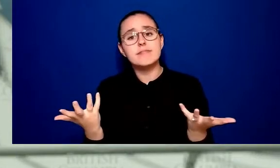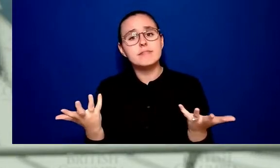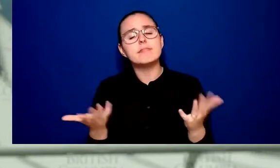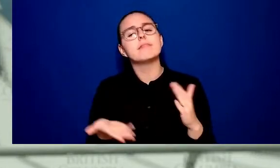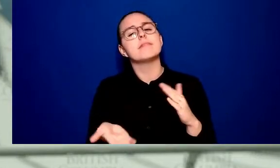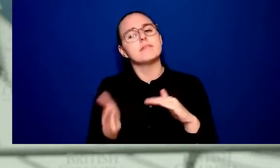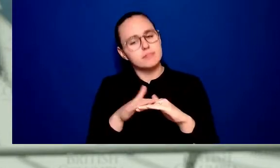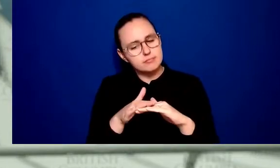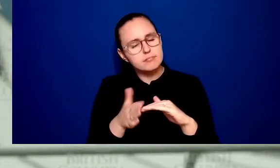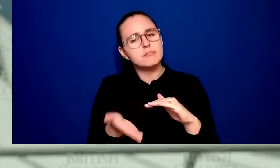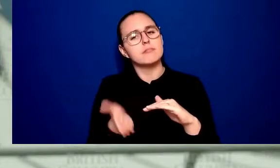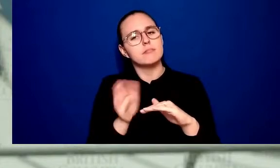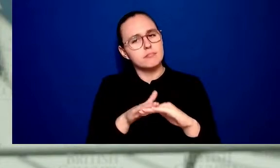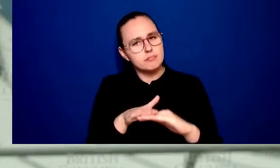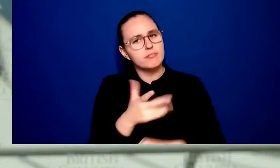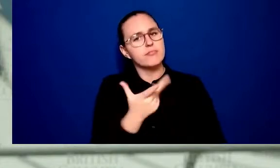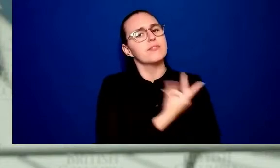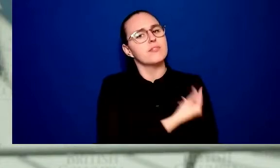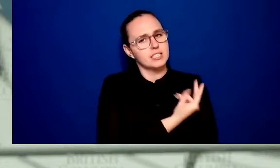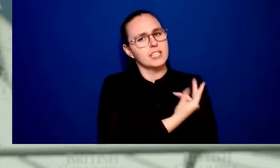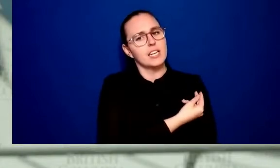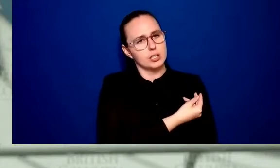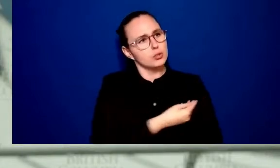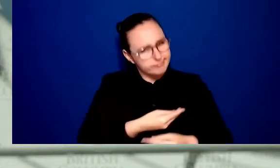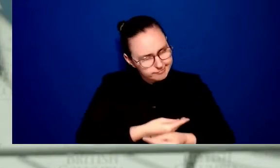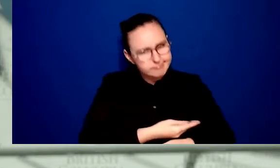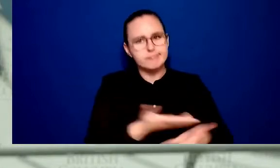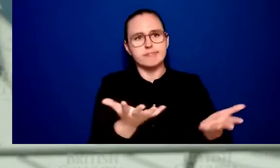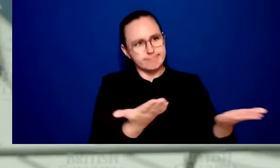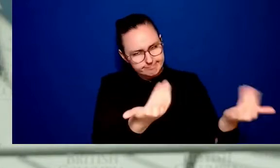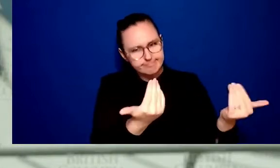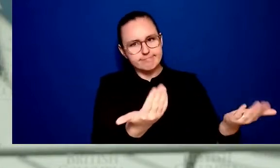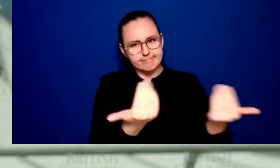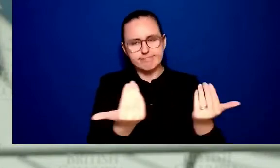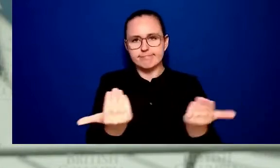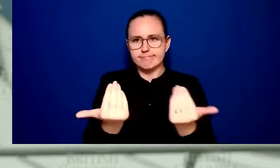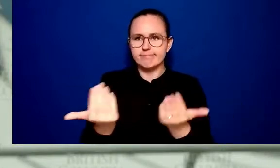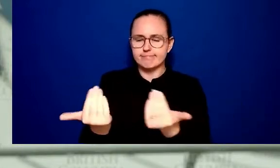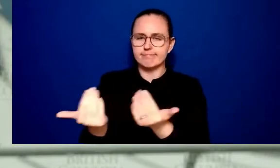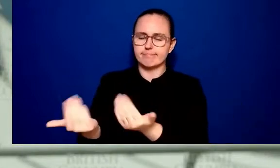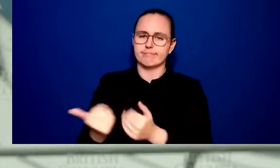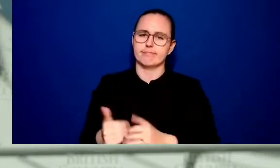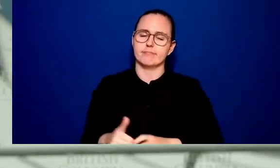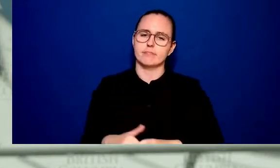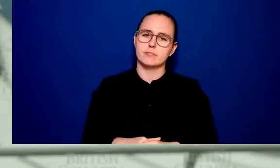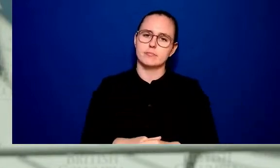illness. A number of things